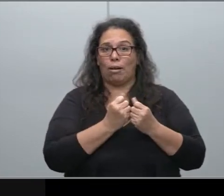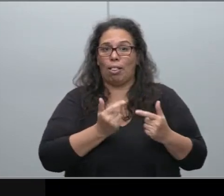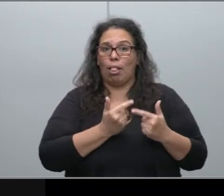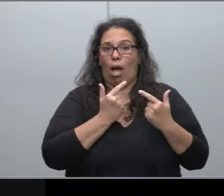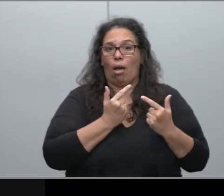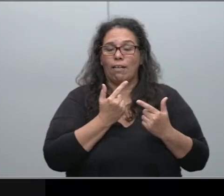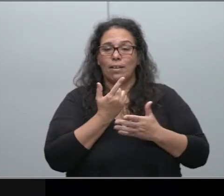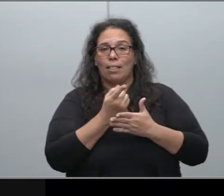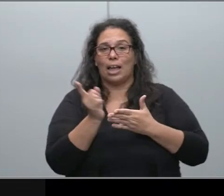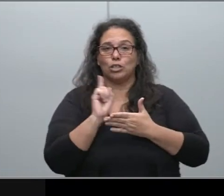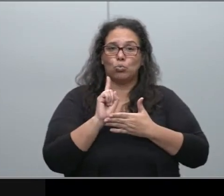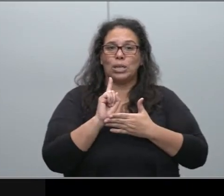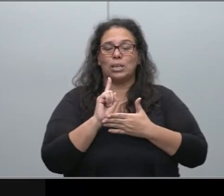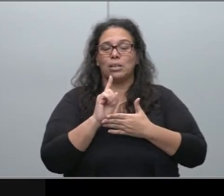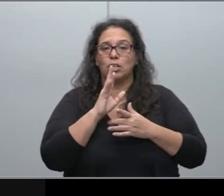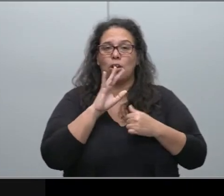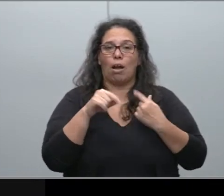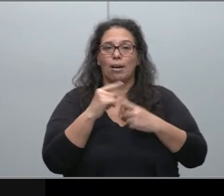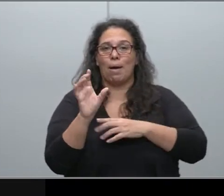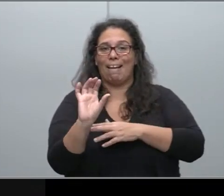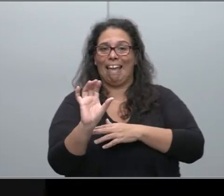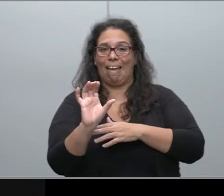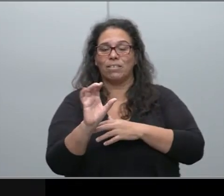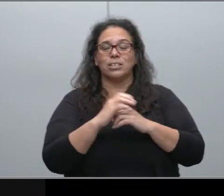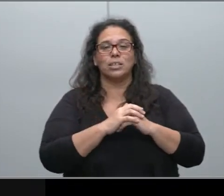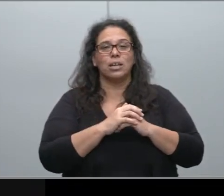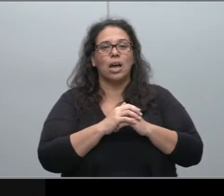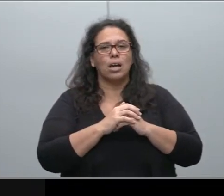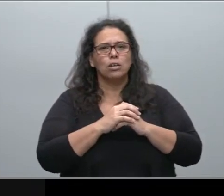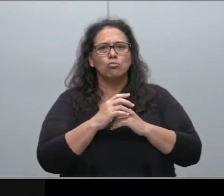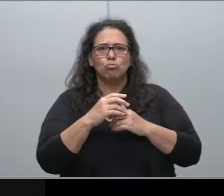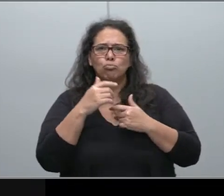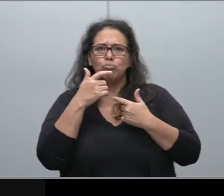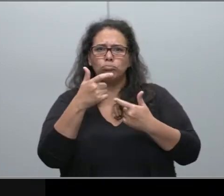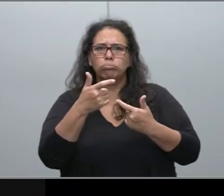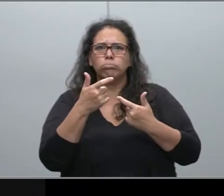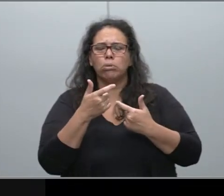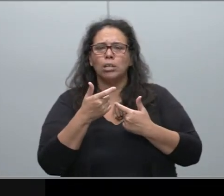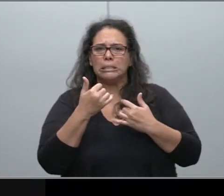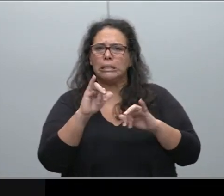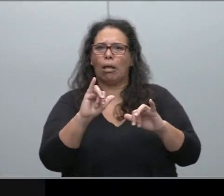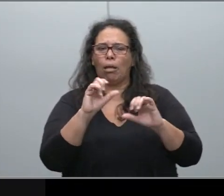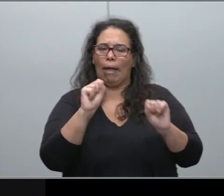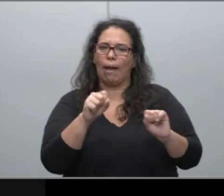Just a second. Oh, and Caroline, I don't know if you noticed the chat. Thank you, Ms. Garcia.